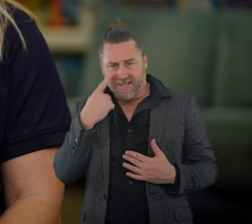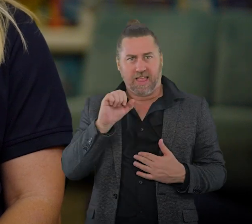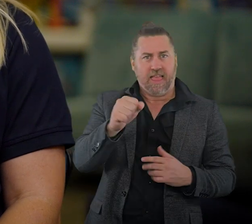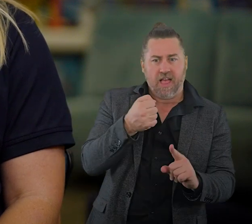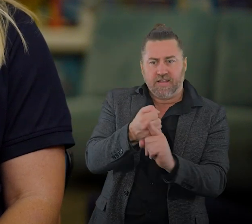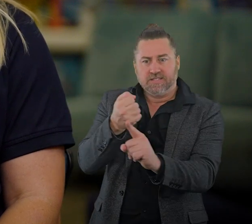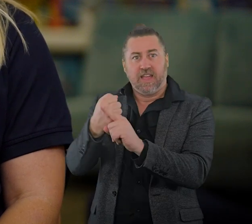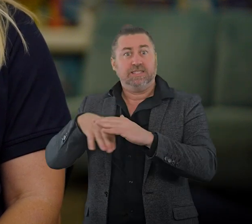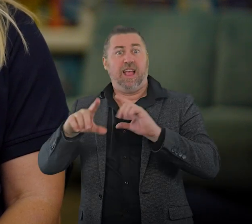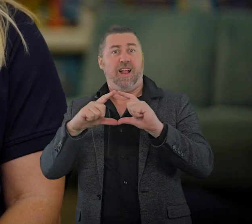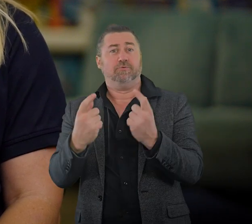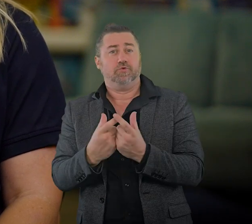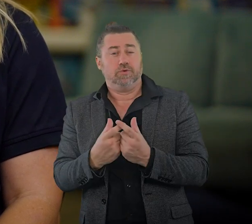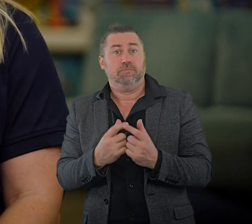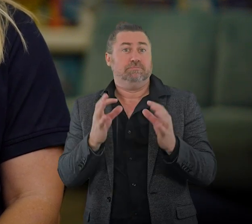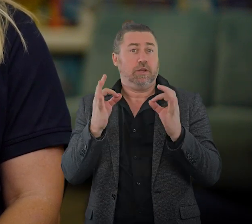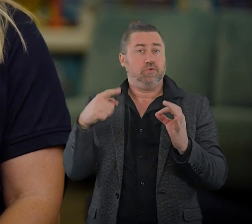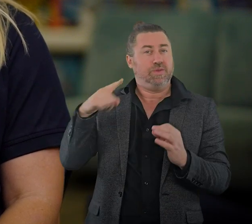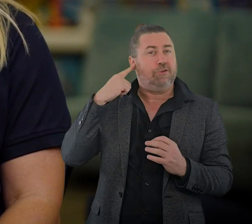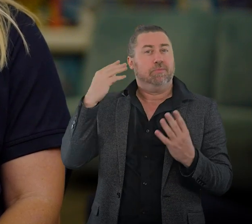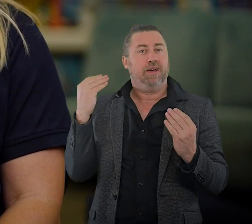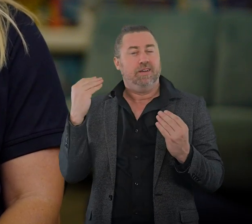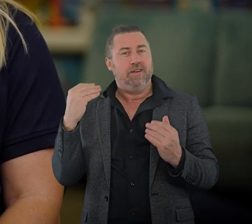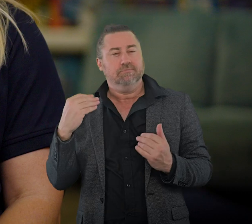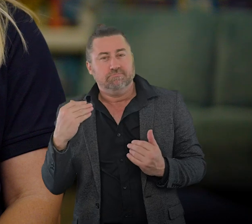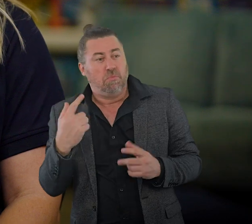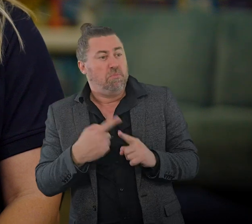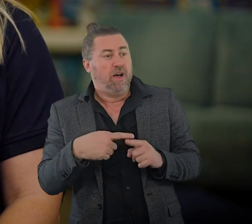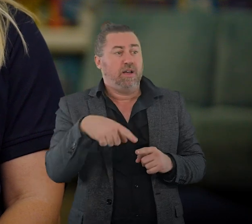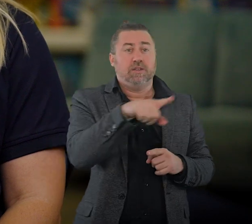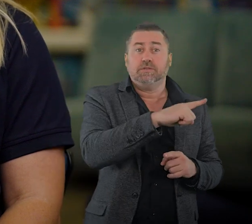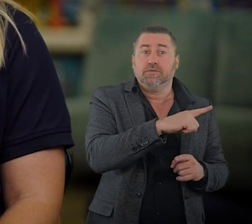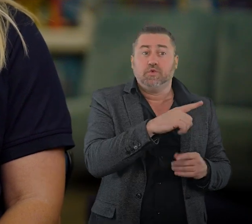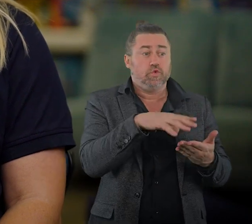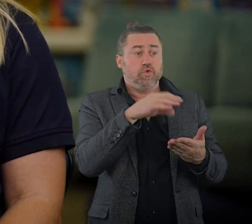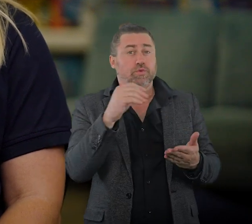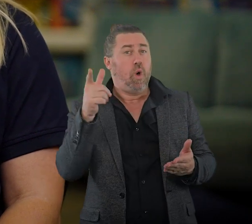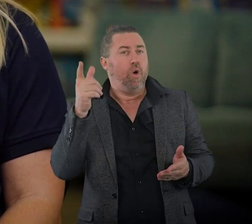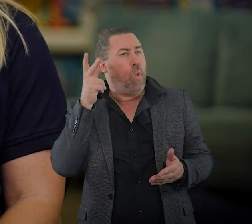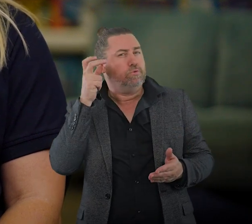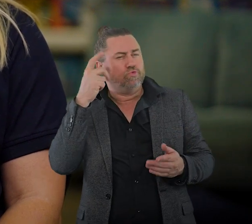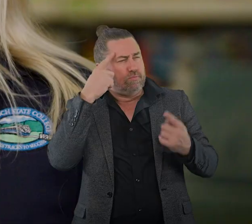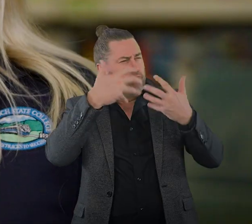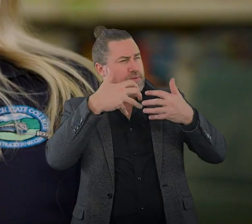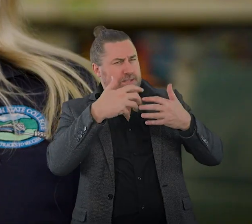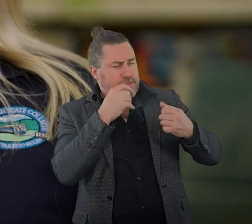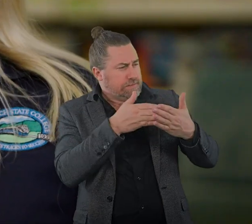they're impacted in a classroom, especially students with hearing impairments, but also students that have auditory processing issues. I think once the teachers